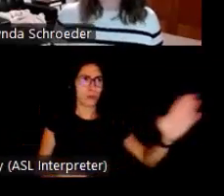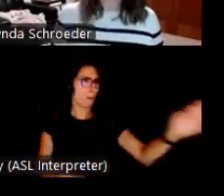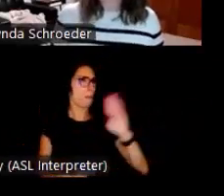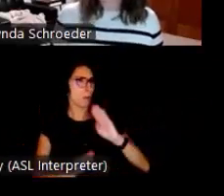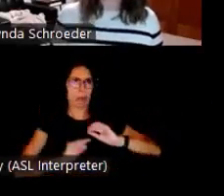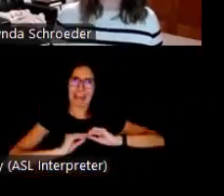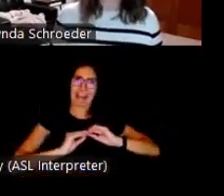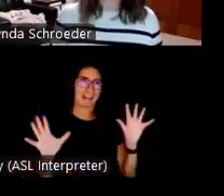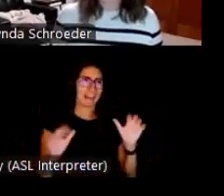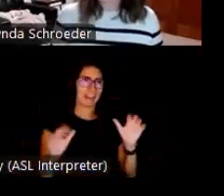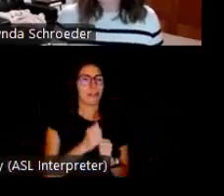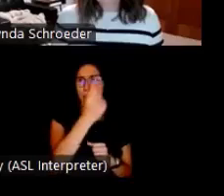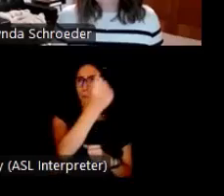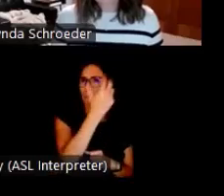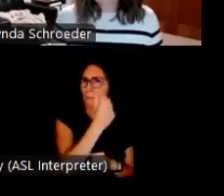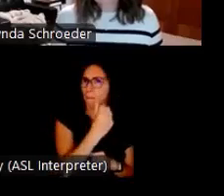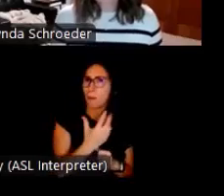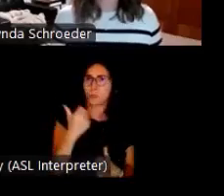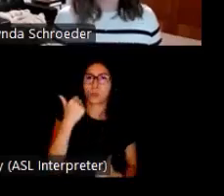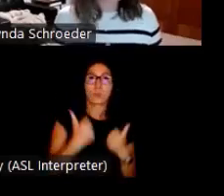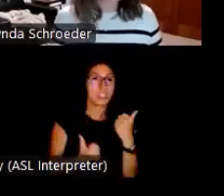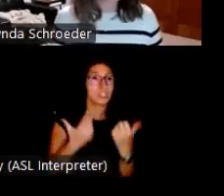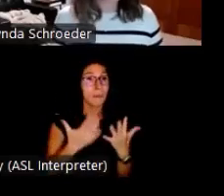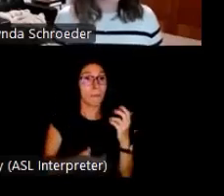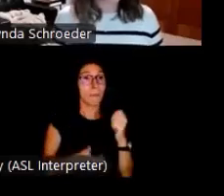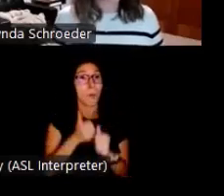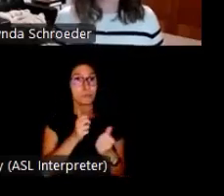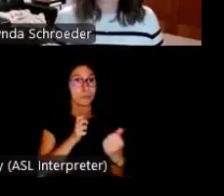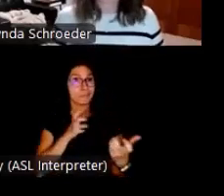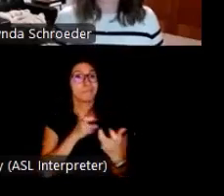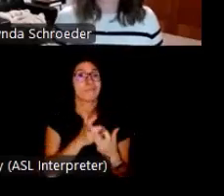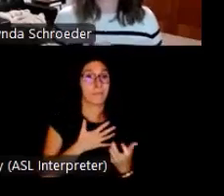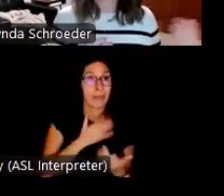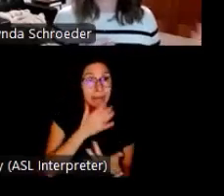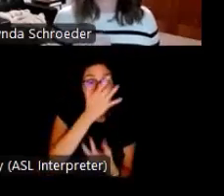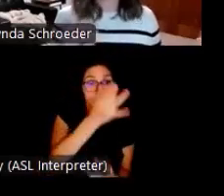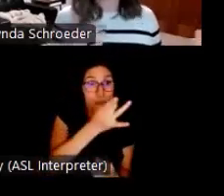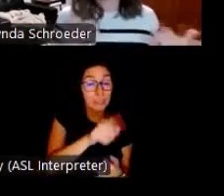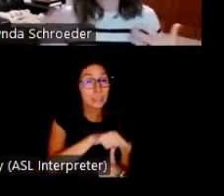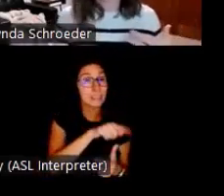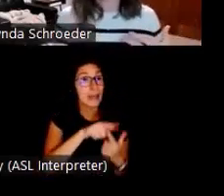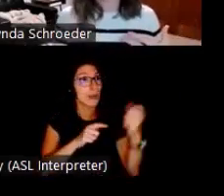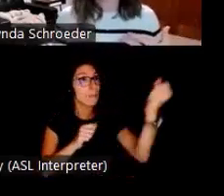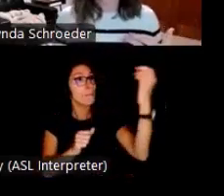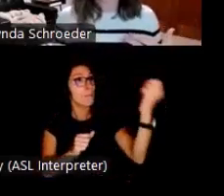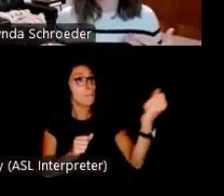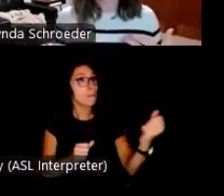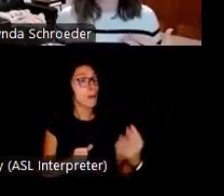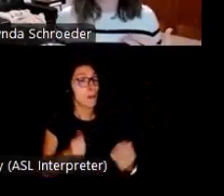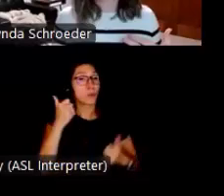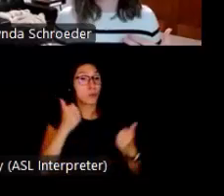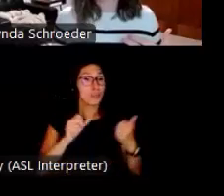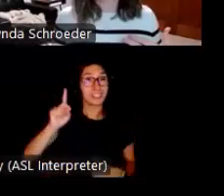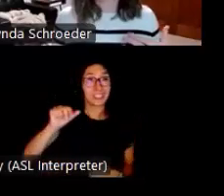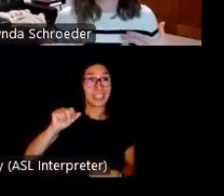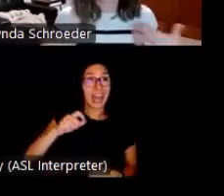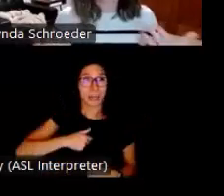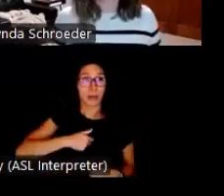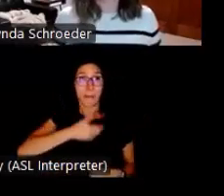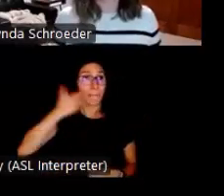might be of the most interest. And they even shared which data sets were and were not the best for utilizing for this research